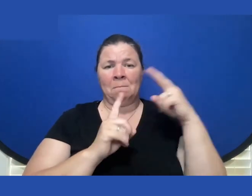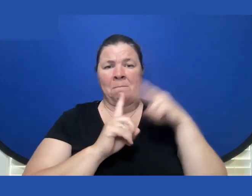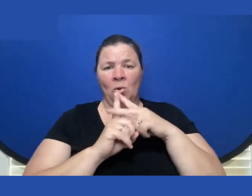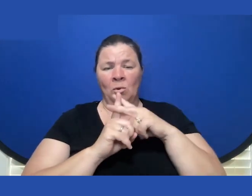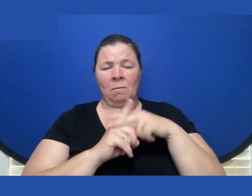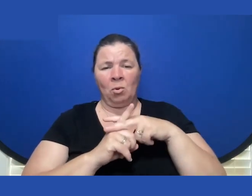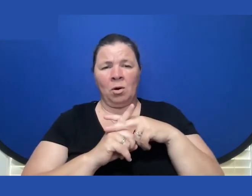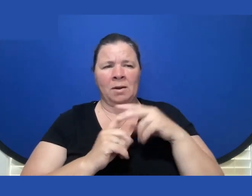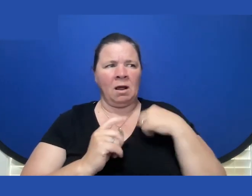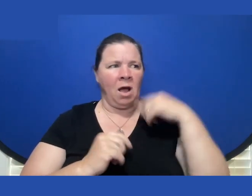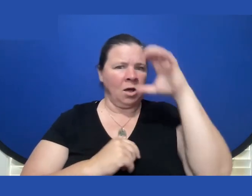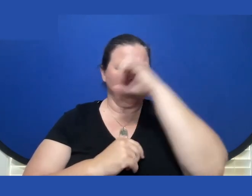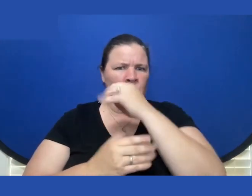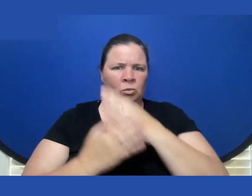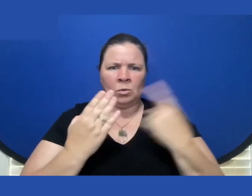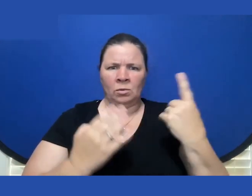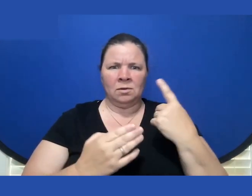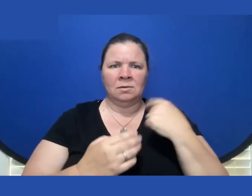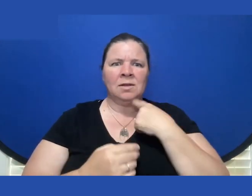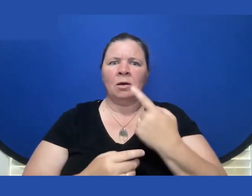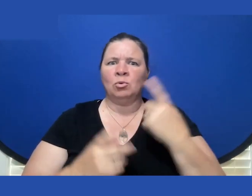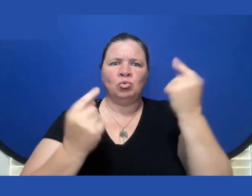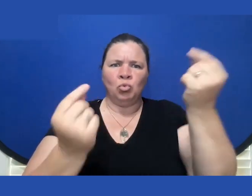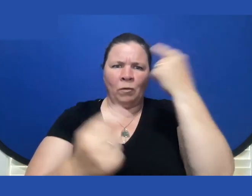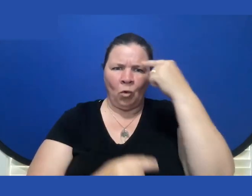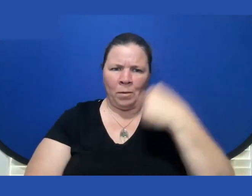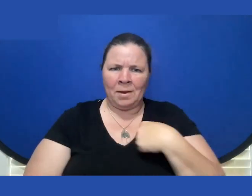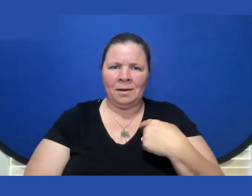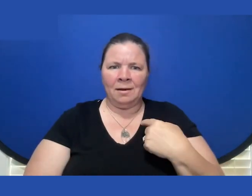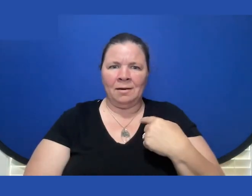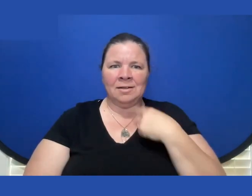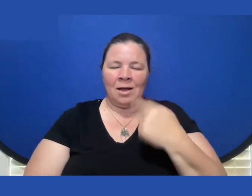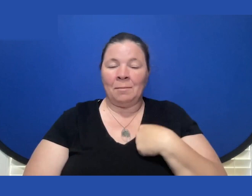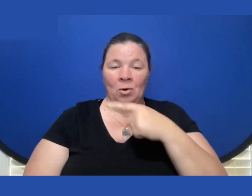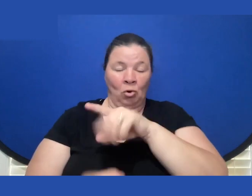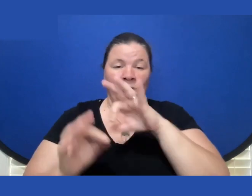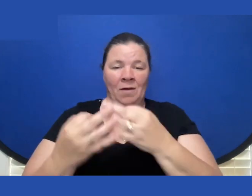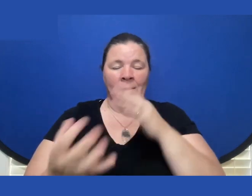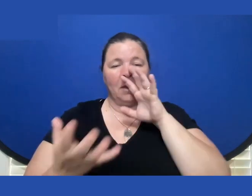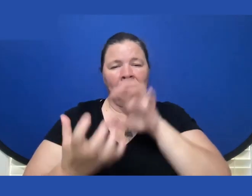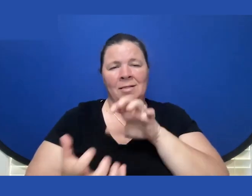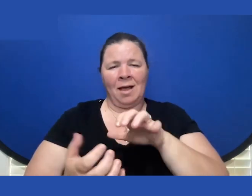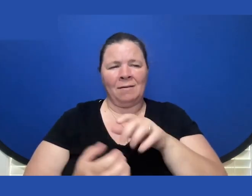And so, her family was laughing at her, they're like, "Come on mom," like, you know, "You have to do this yourself."